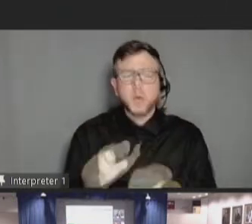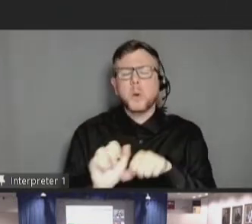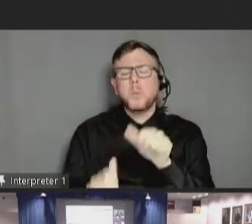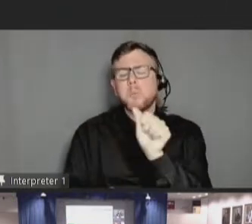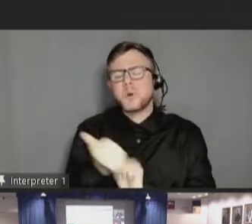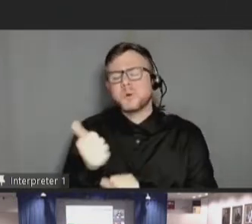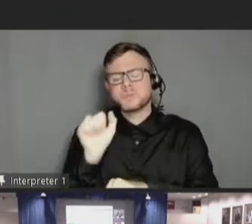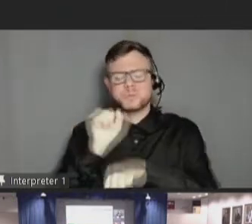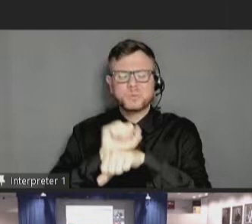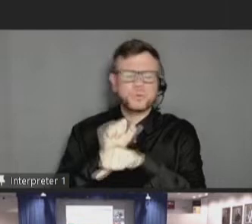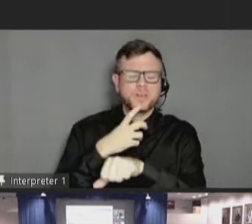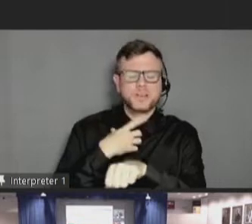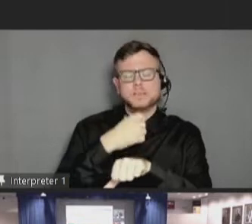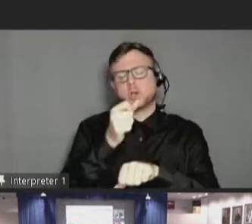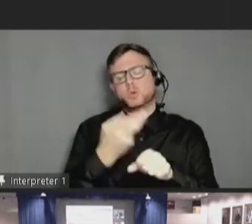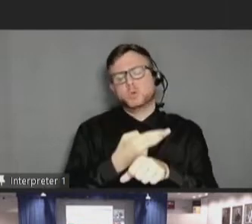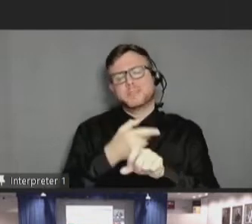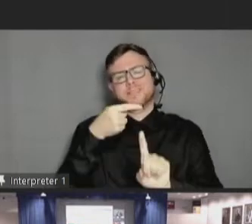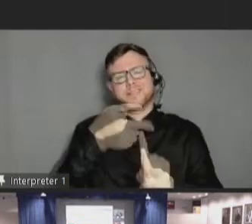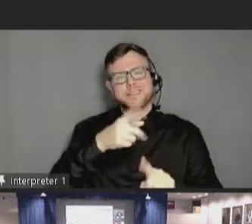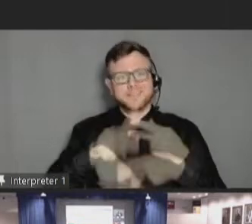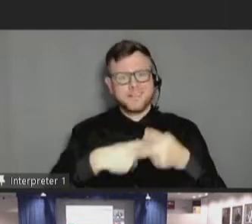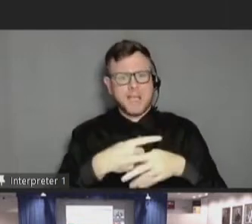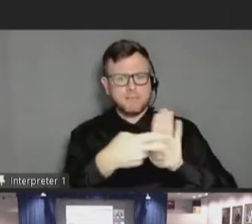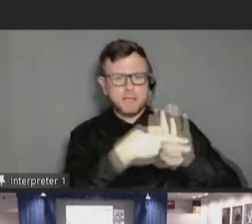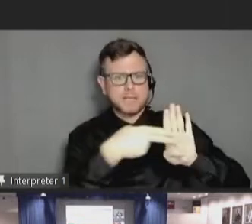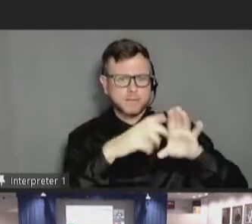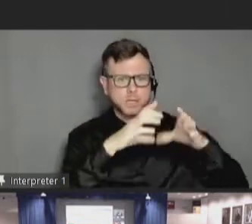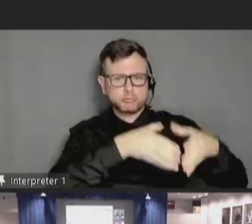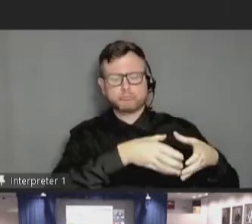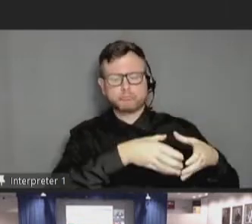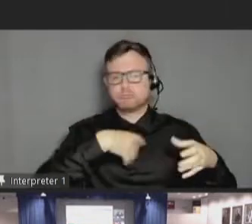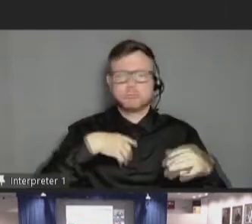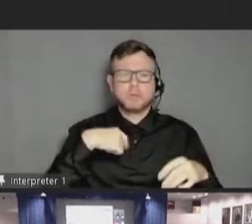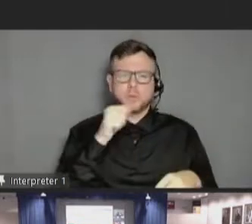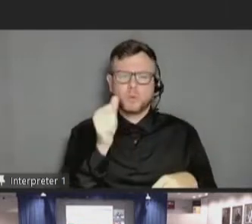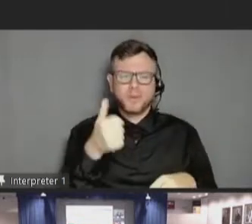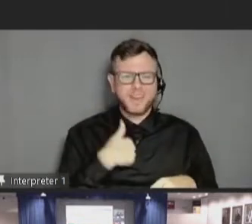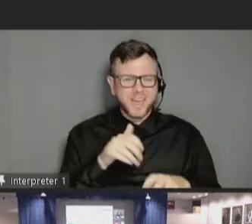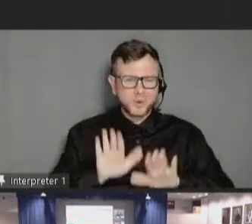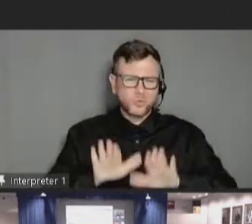this classification. And so, we don't have great data nationally on exactly how many